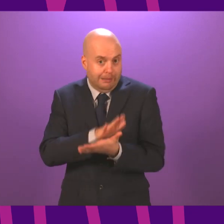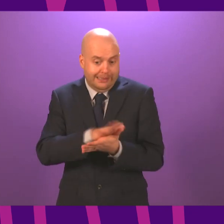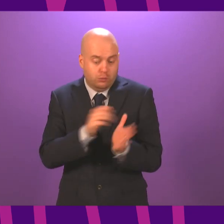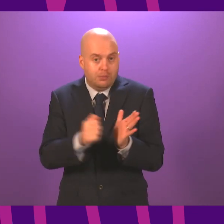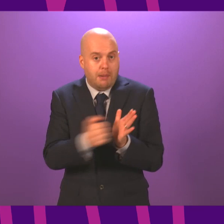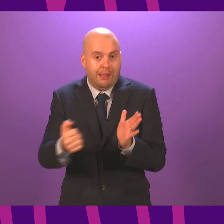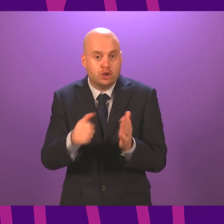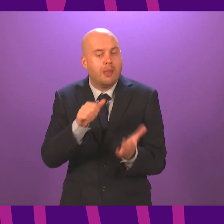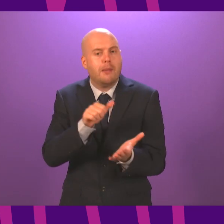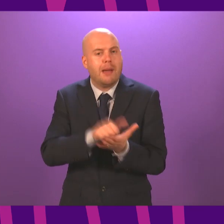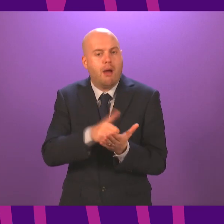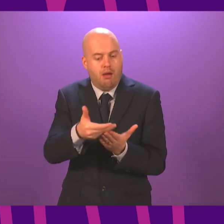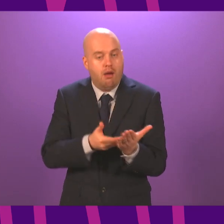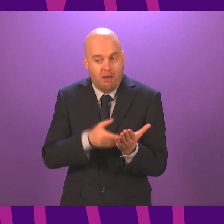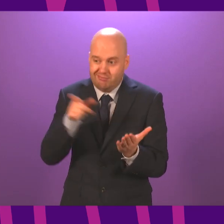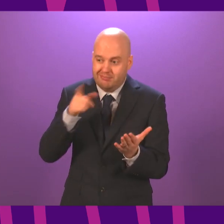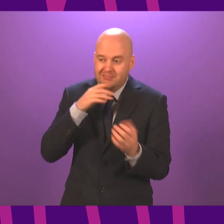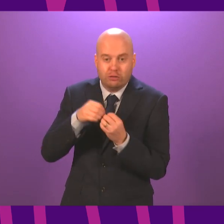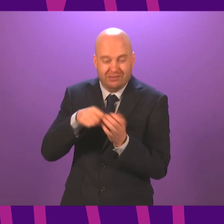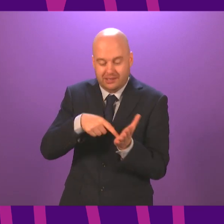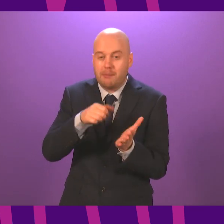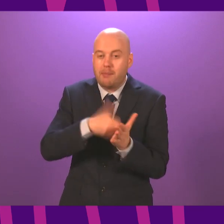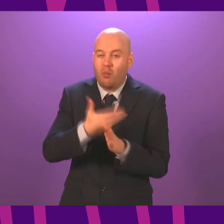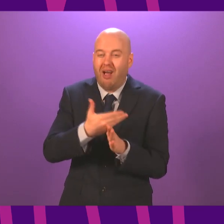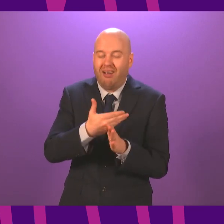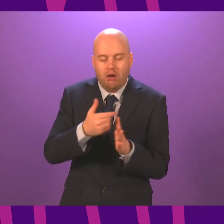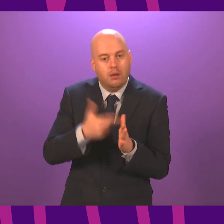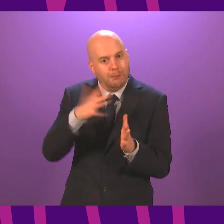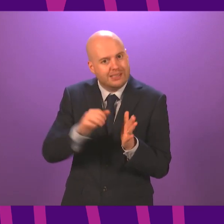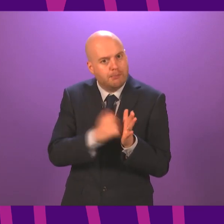that Joan McAlpine mentions, as they set out the progress that we have still been able to make